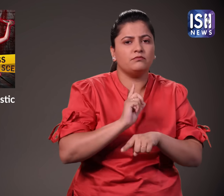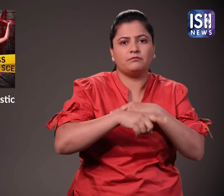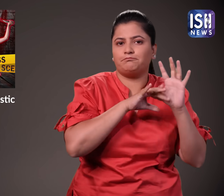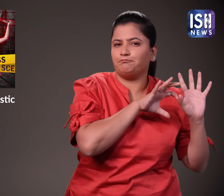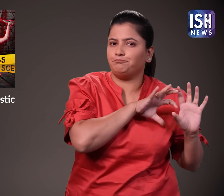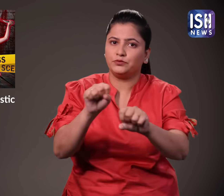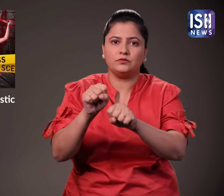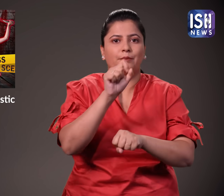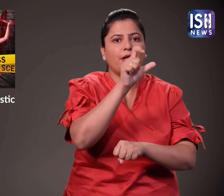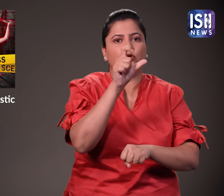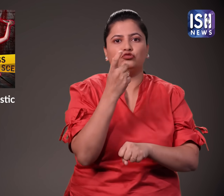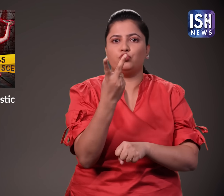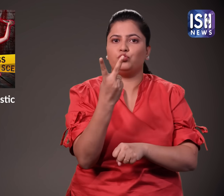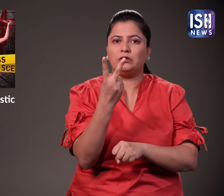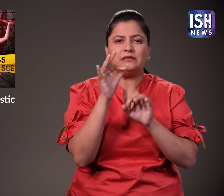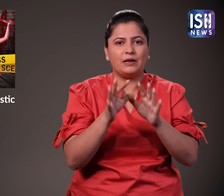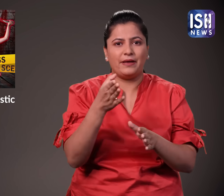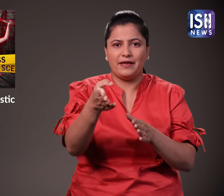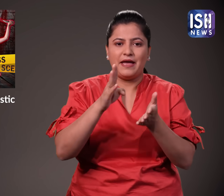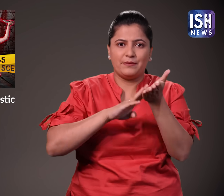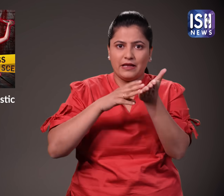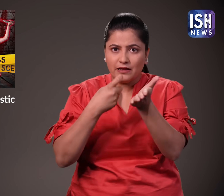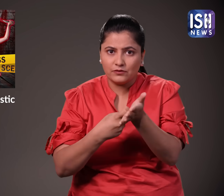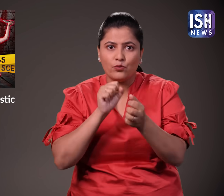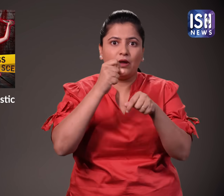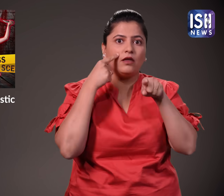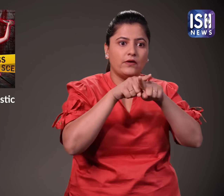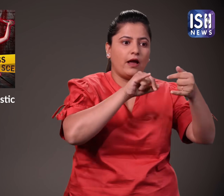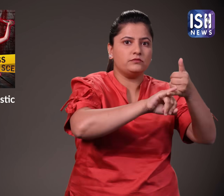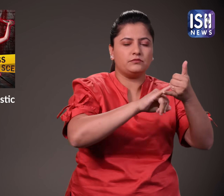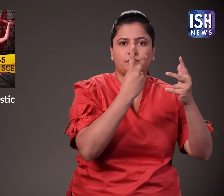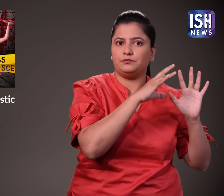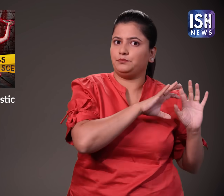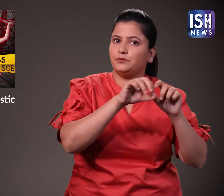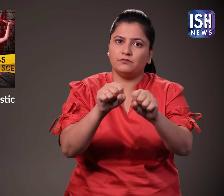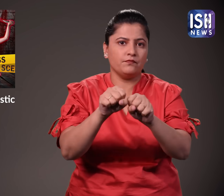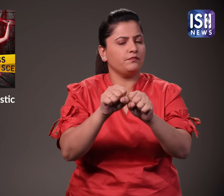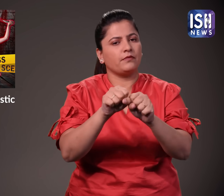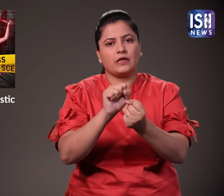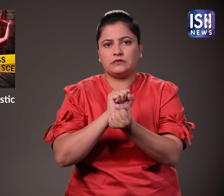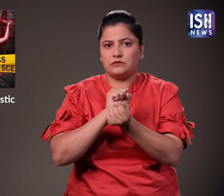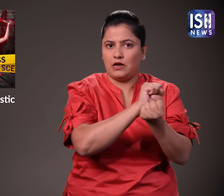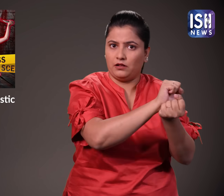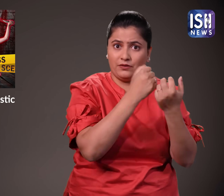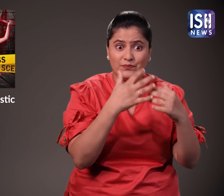Muskan and Sahil were immediately arrested and sent to jail.